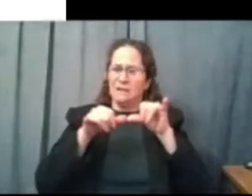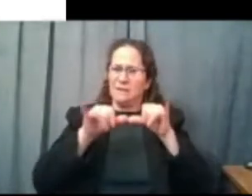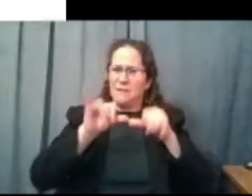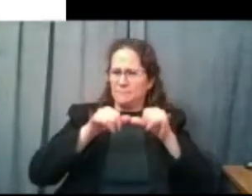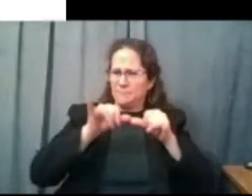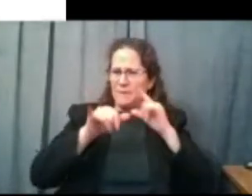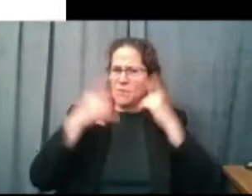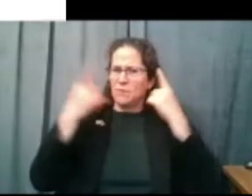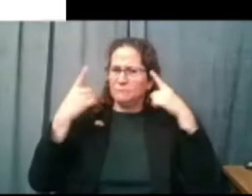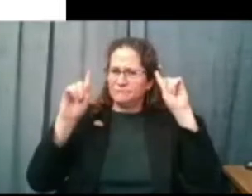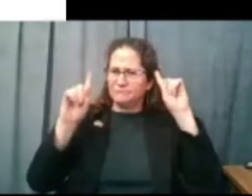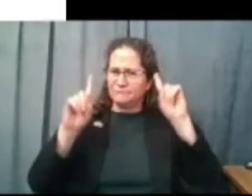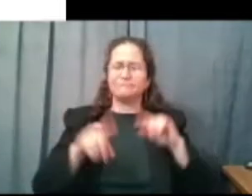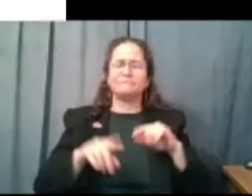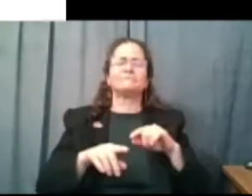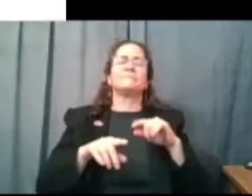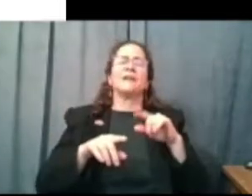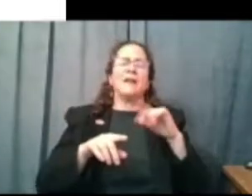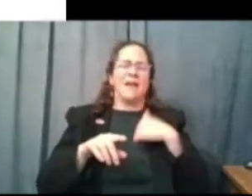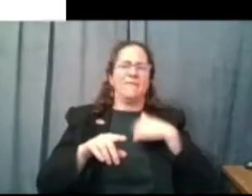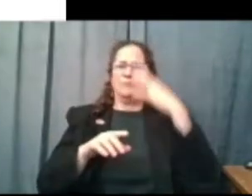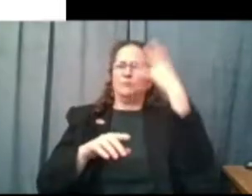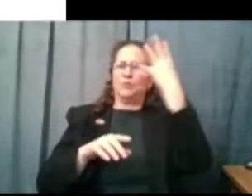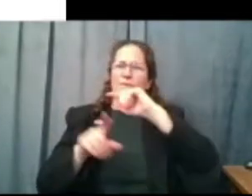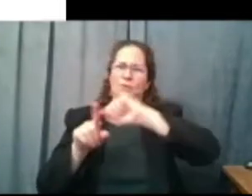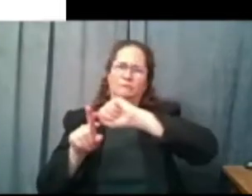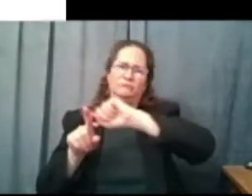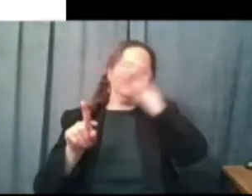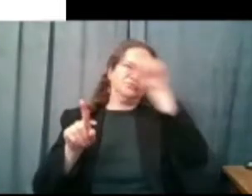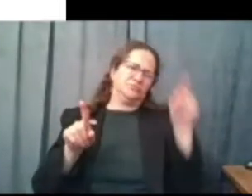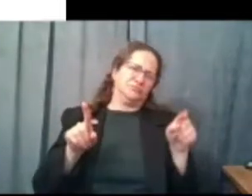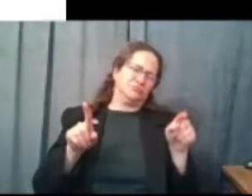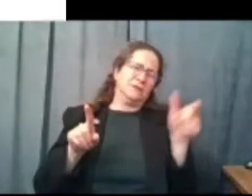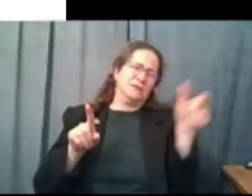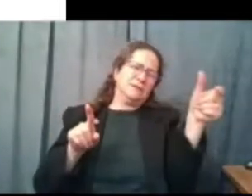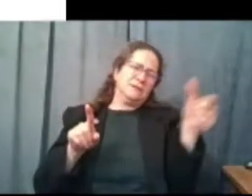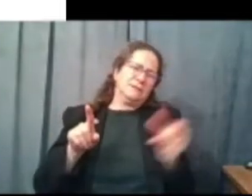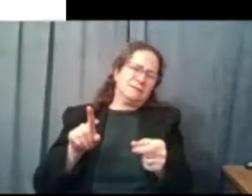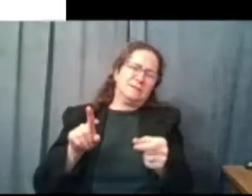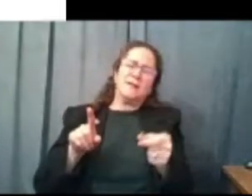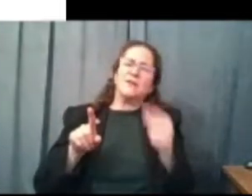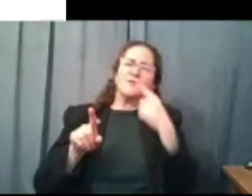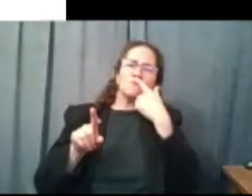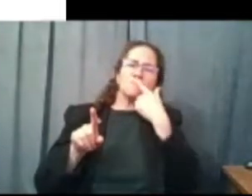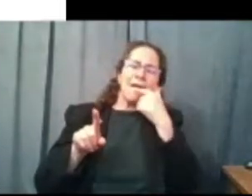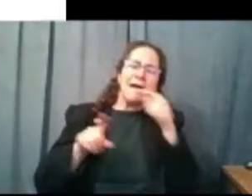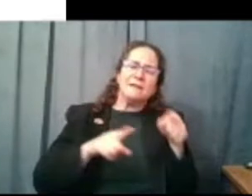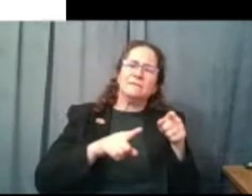and in the red bottom it says Reverse Effects